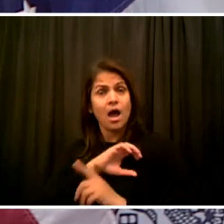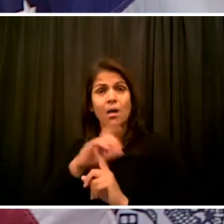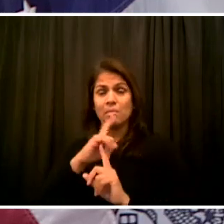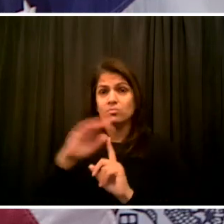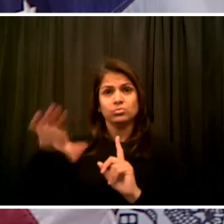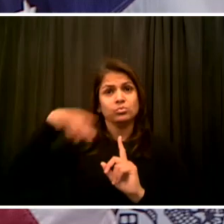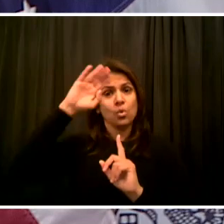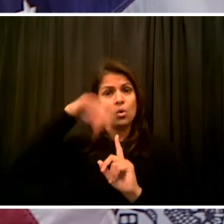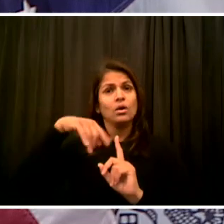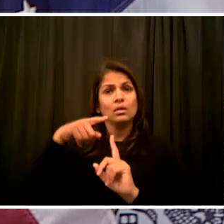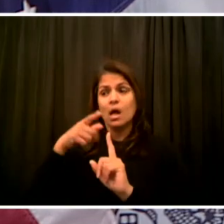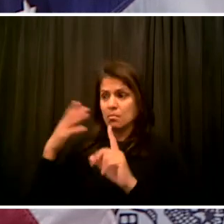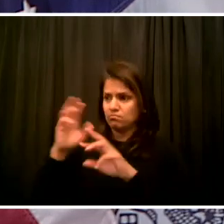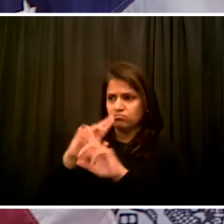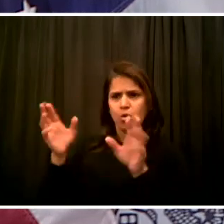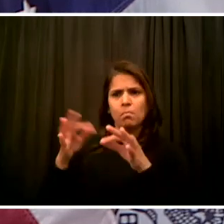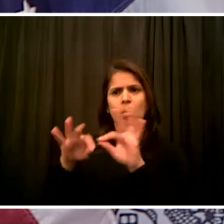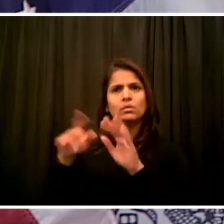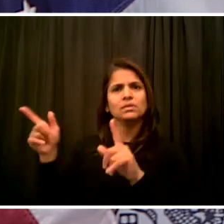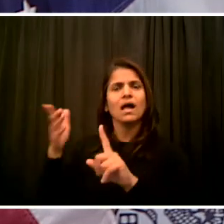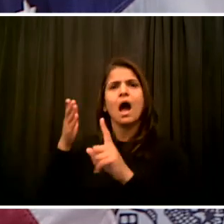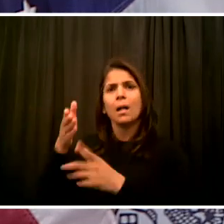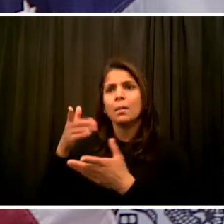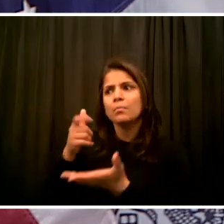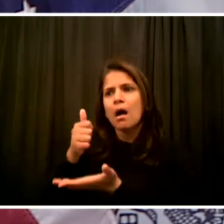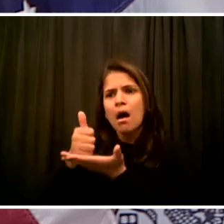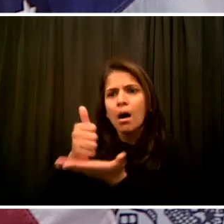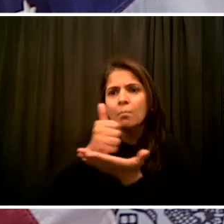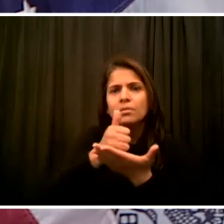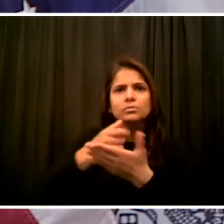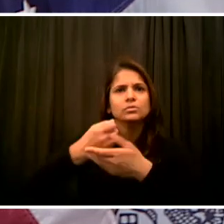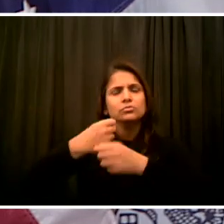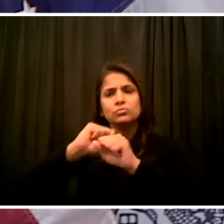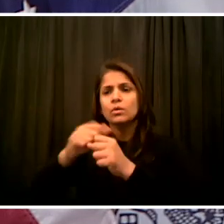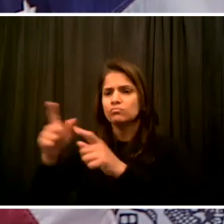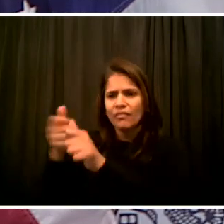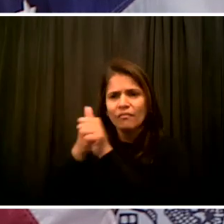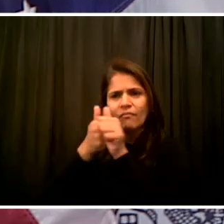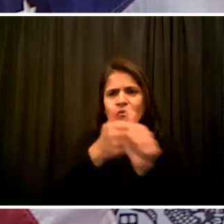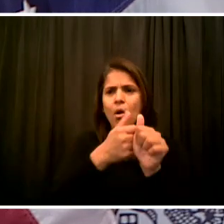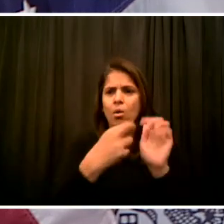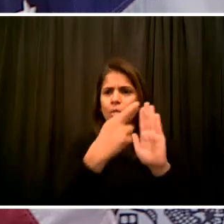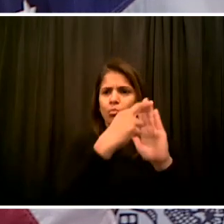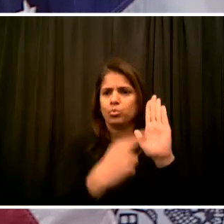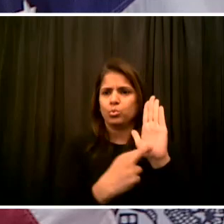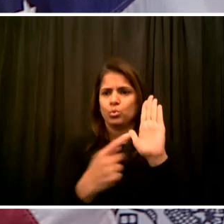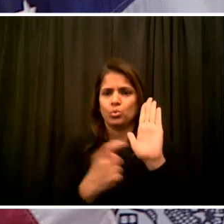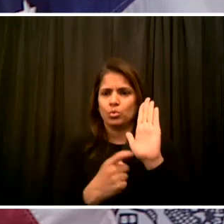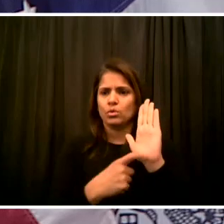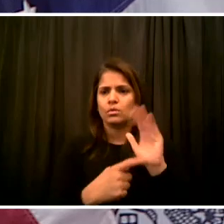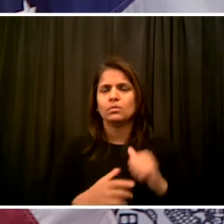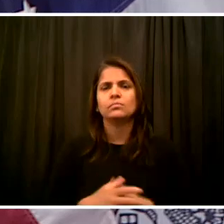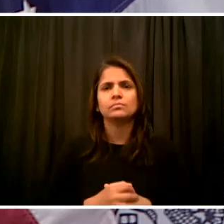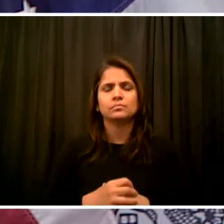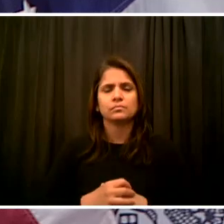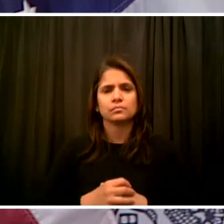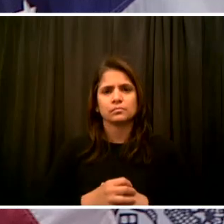BUT YOU CAN USE ITVYER SPARINGLY AND WITH A LITGH TOUCH IS WHAT THE NYPD HAS BEEN DOING. AND I ABSOLUTELY AGREE TO YOUR